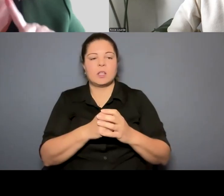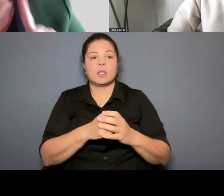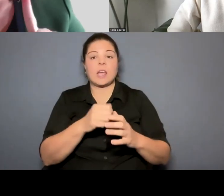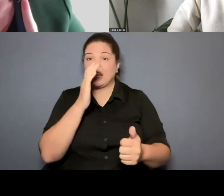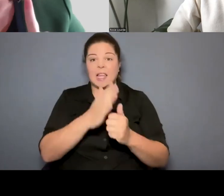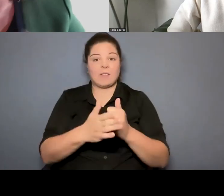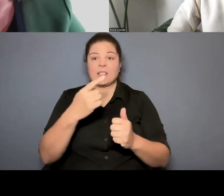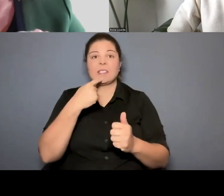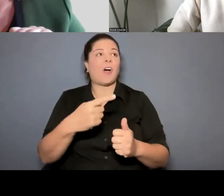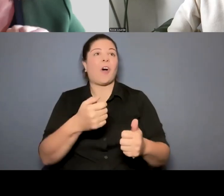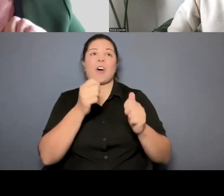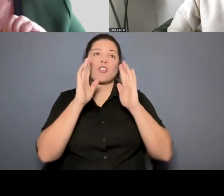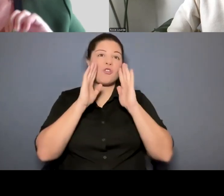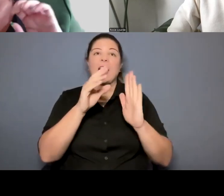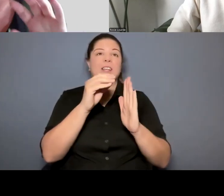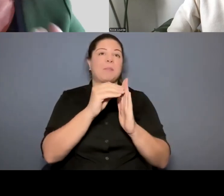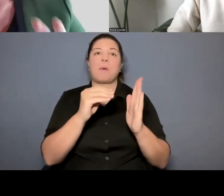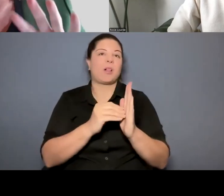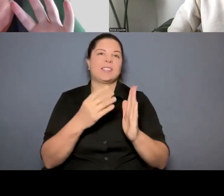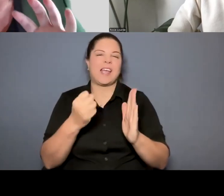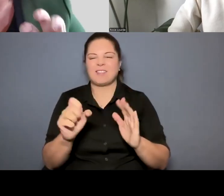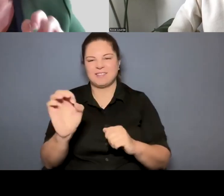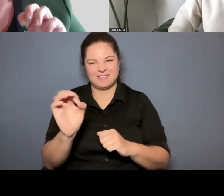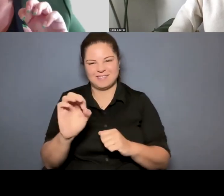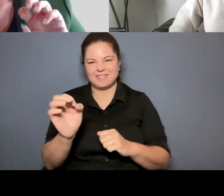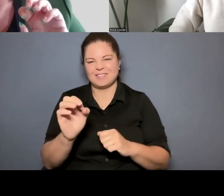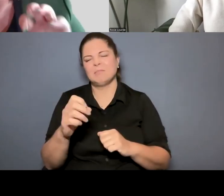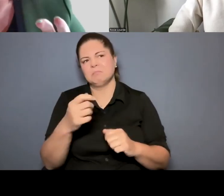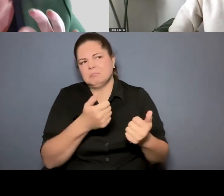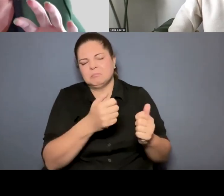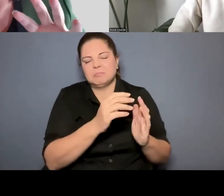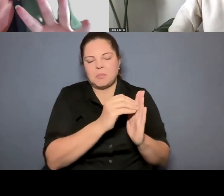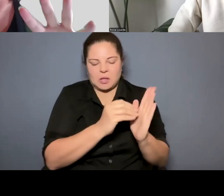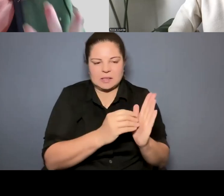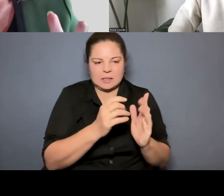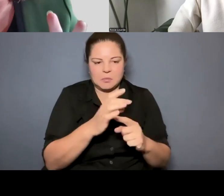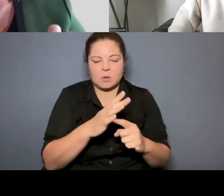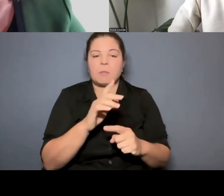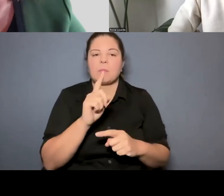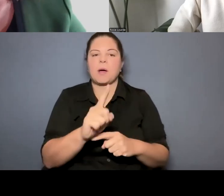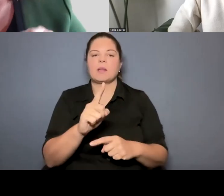the fabulous policies that exists. It was always about the leader or the manager,